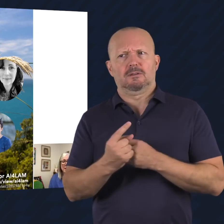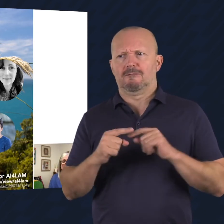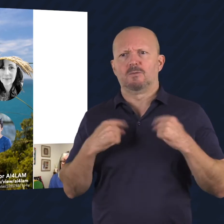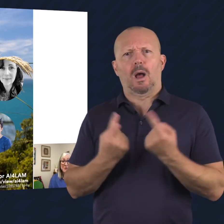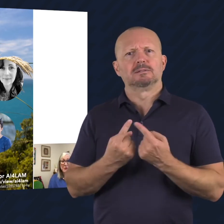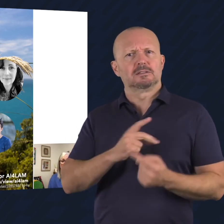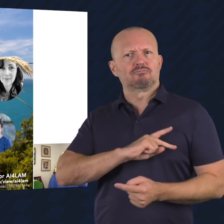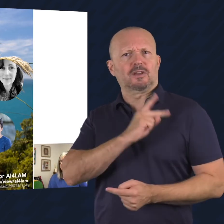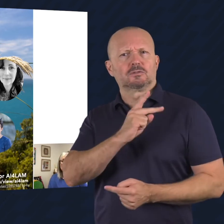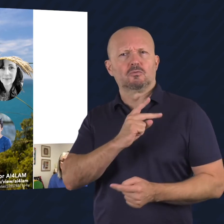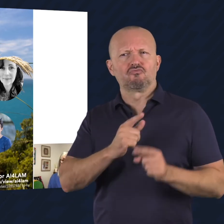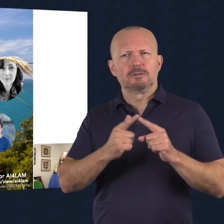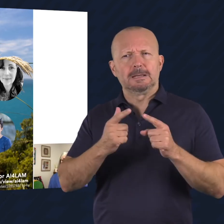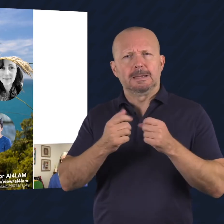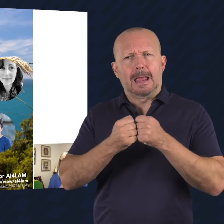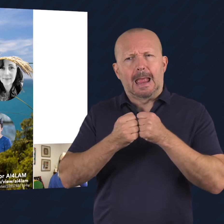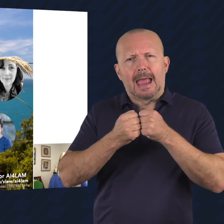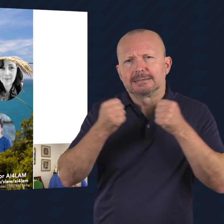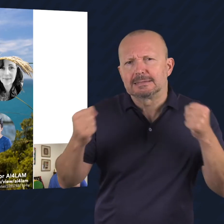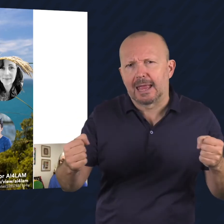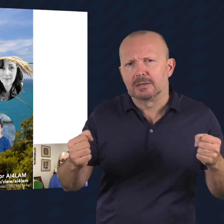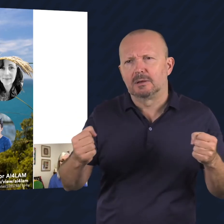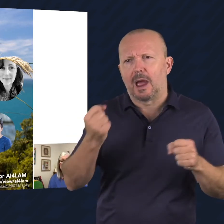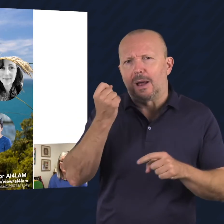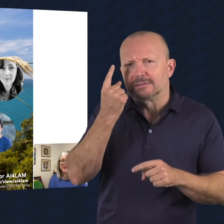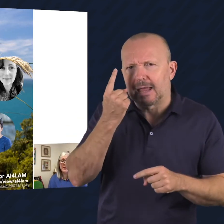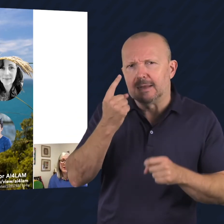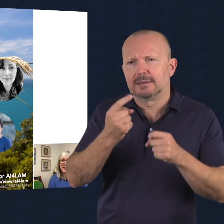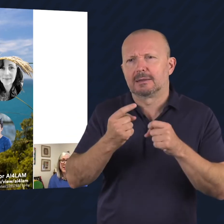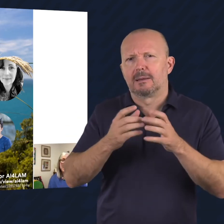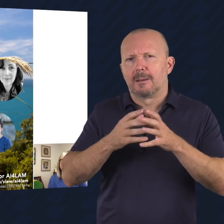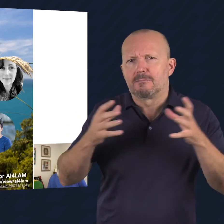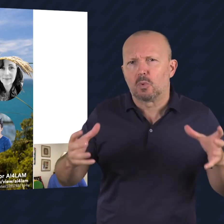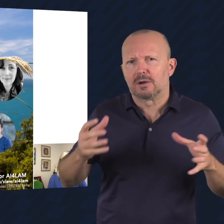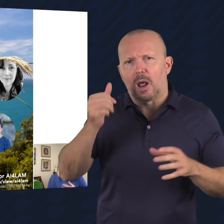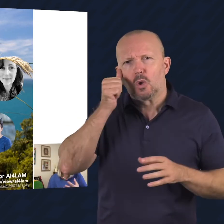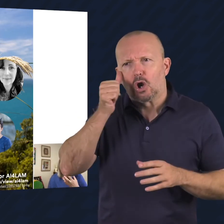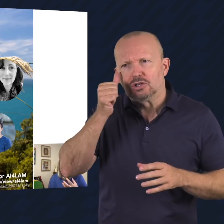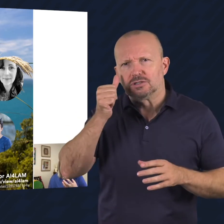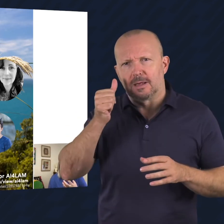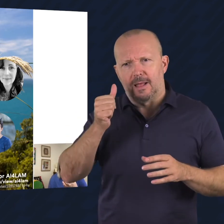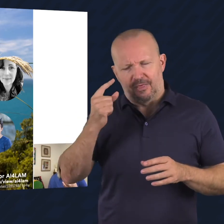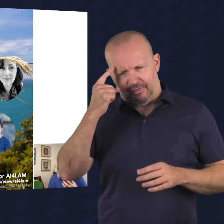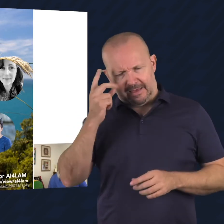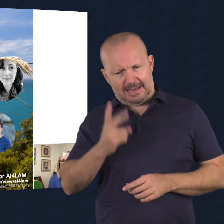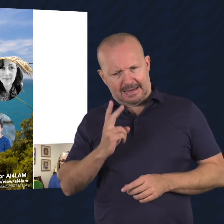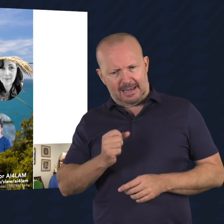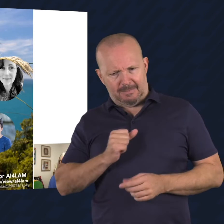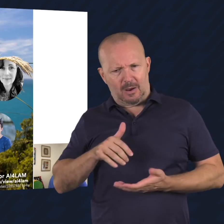as professionals to really extend what we understand and give us an opportunity to think about our collections.